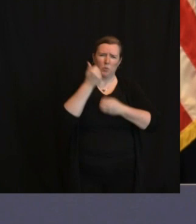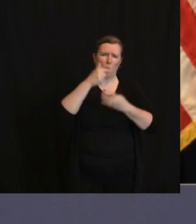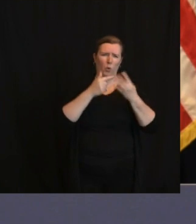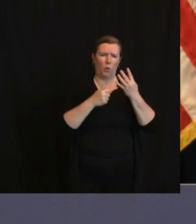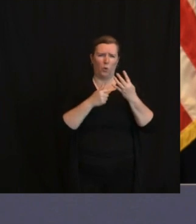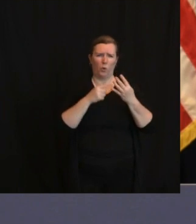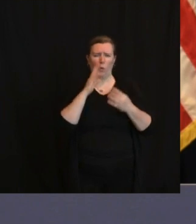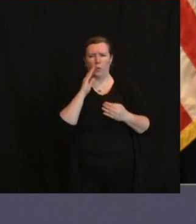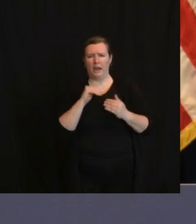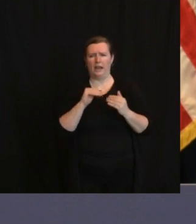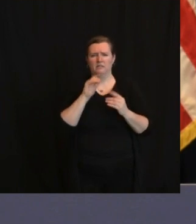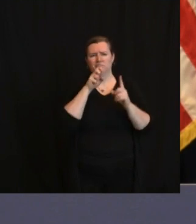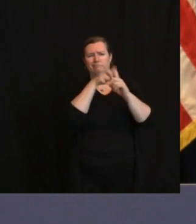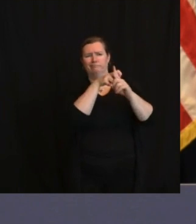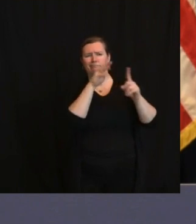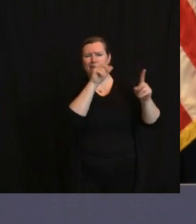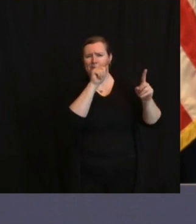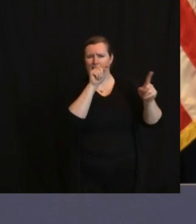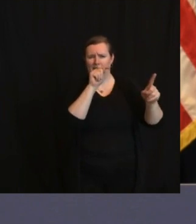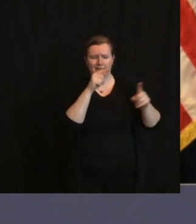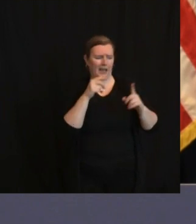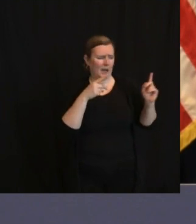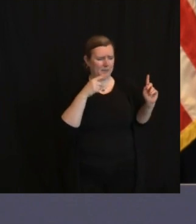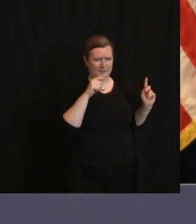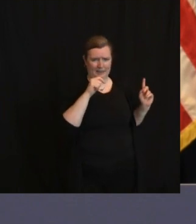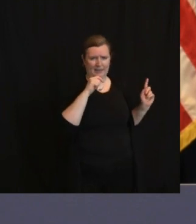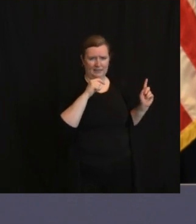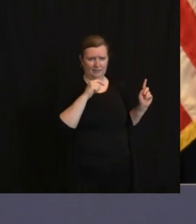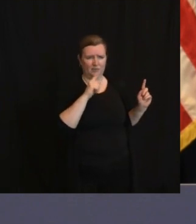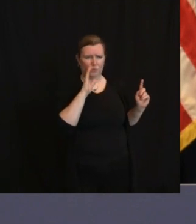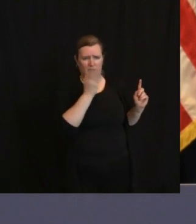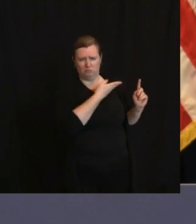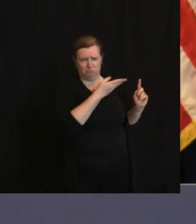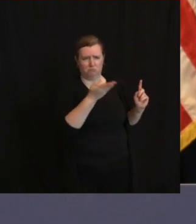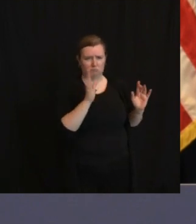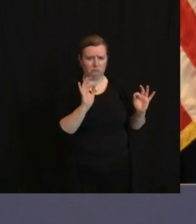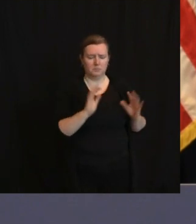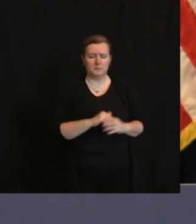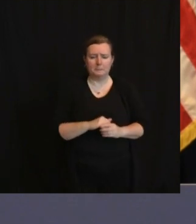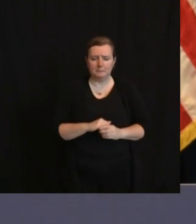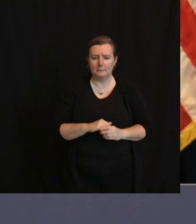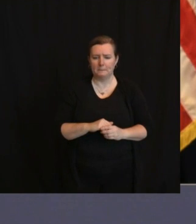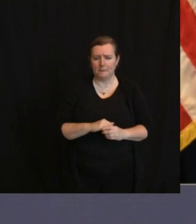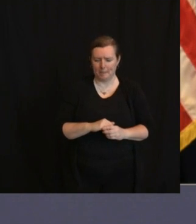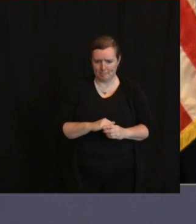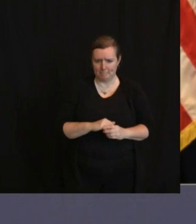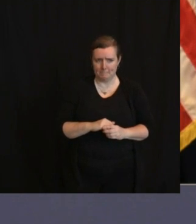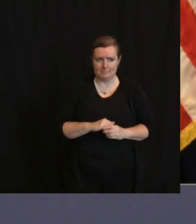THAT WILL BE LOOKED AT ET CETERA. LET ME TRY. THESE ARE LARGELY ON ME AND I MAY PULL MATT IN HERE AND/OR